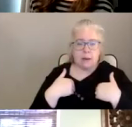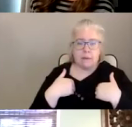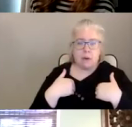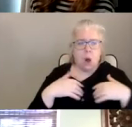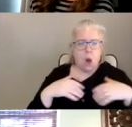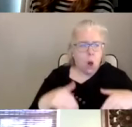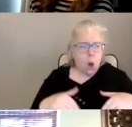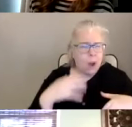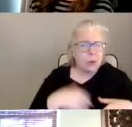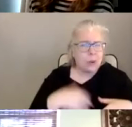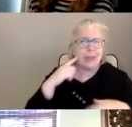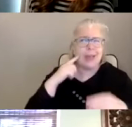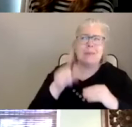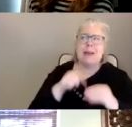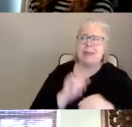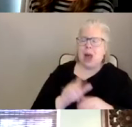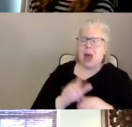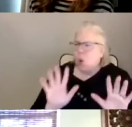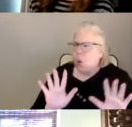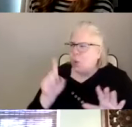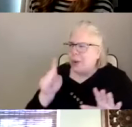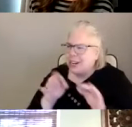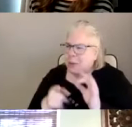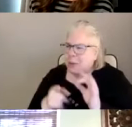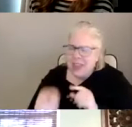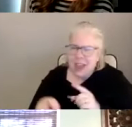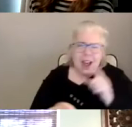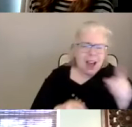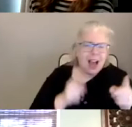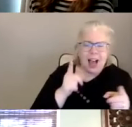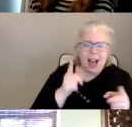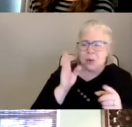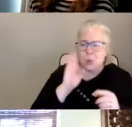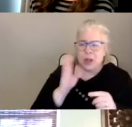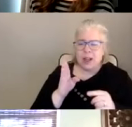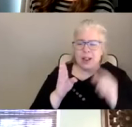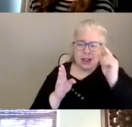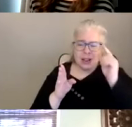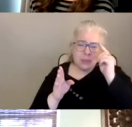I would have thought of that." Or, "oh, we need interpretation for this" or "I wish this was translated."